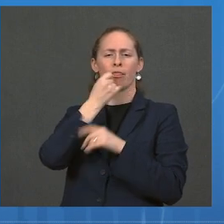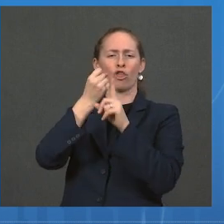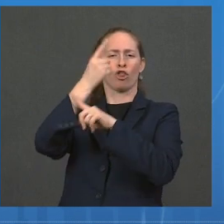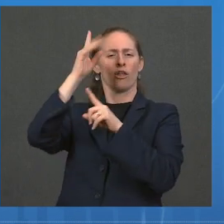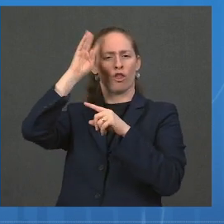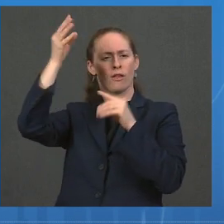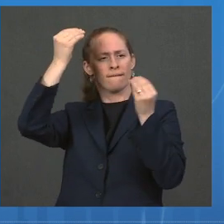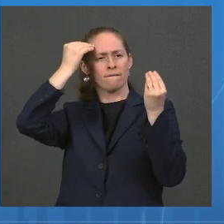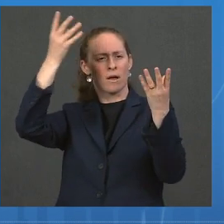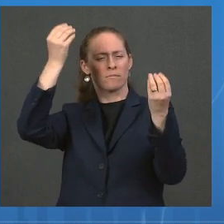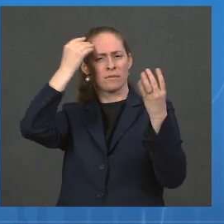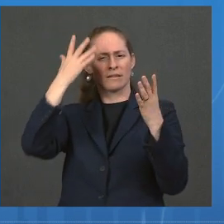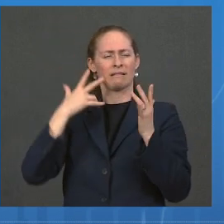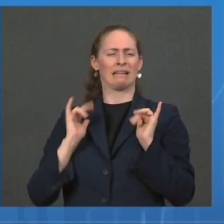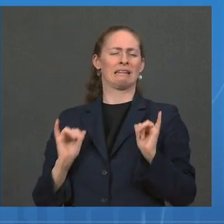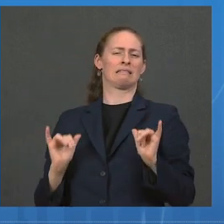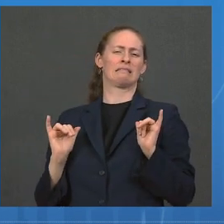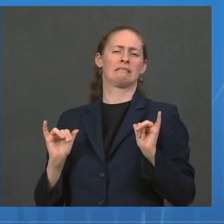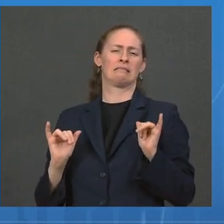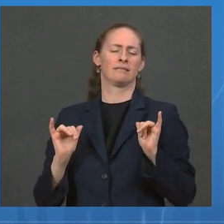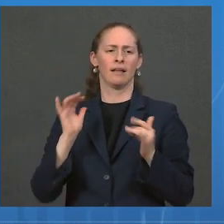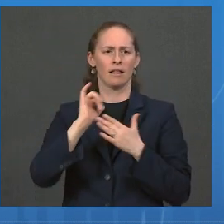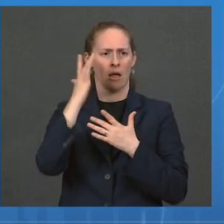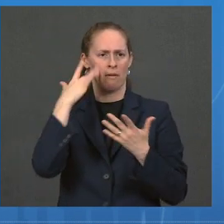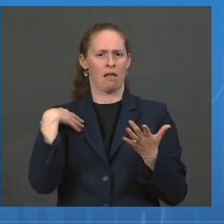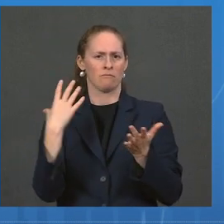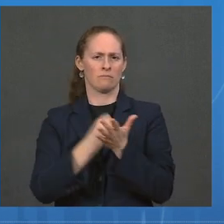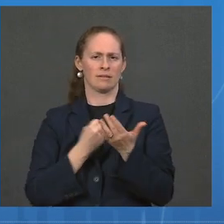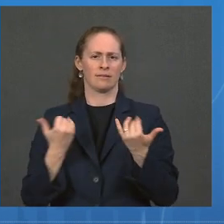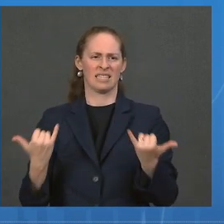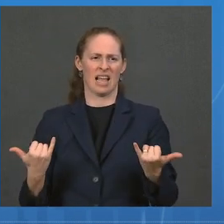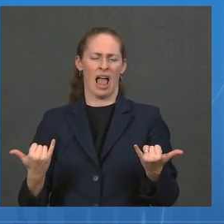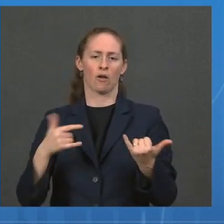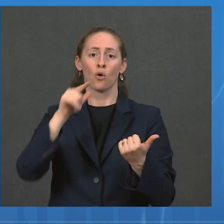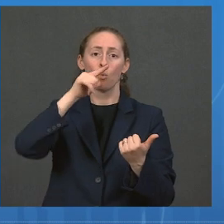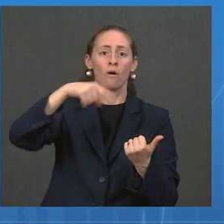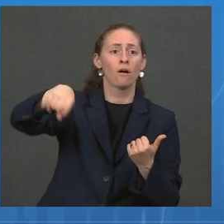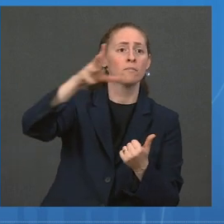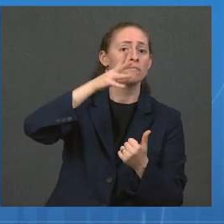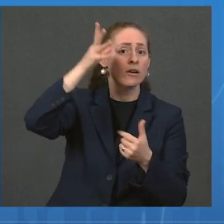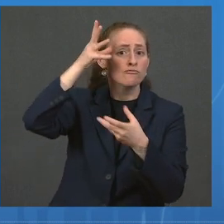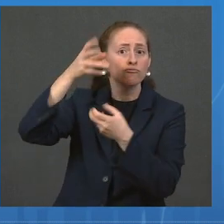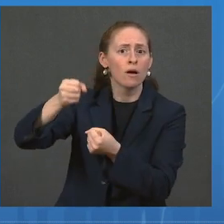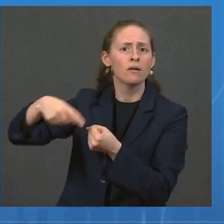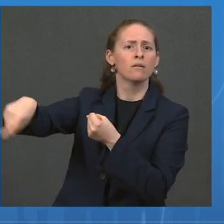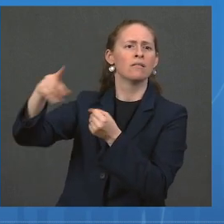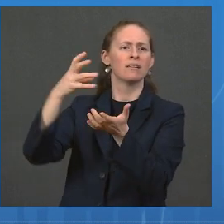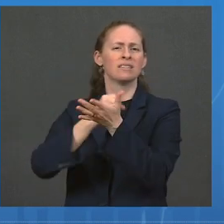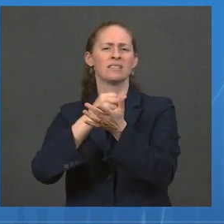And that's why we're making sure that it's trusted messengers with scientific credibility who go out there and talk about these vaccines.